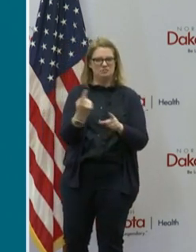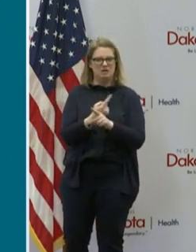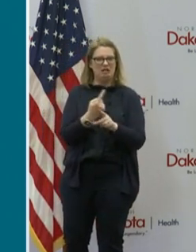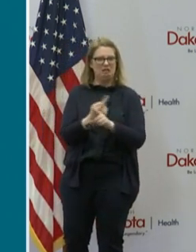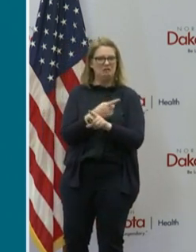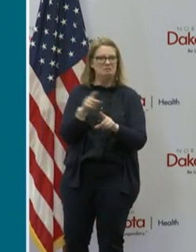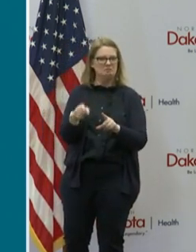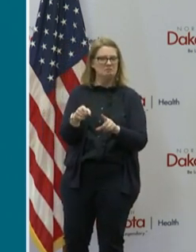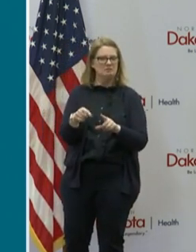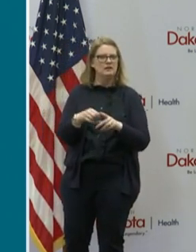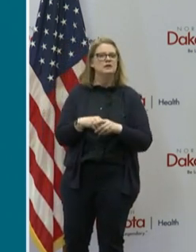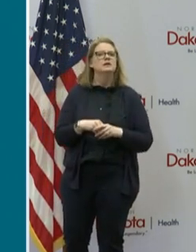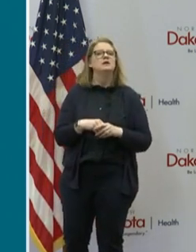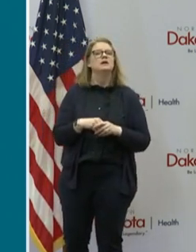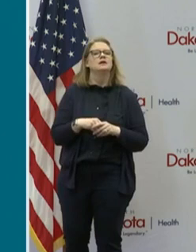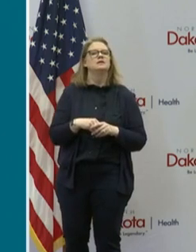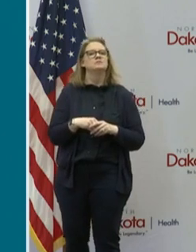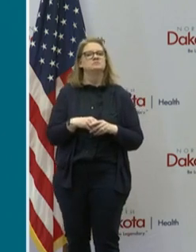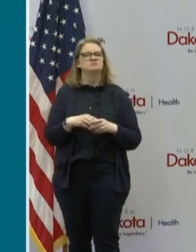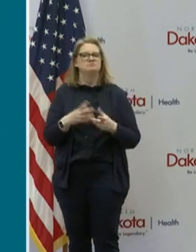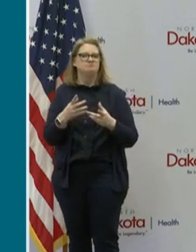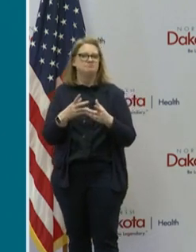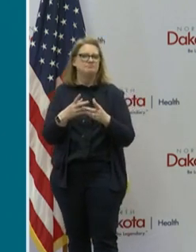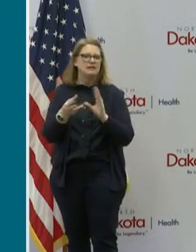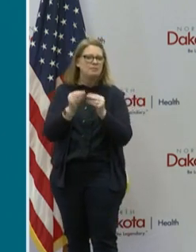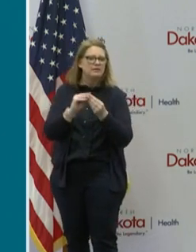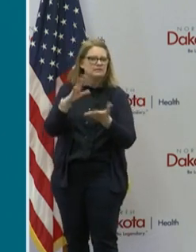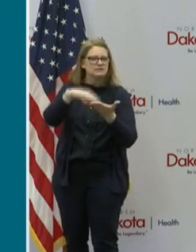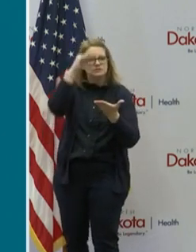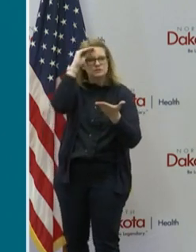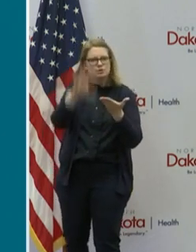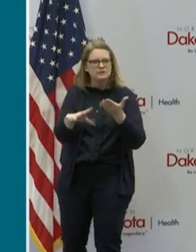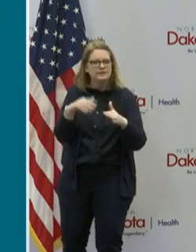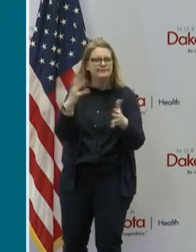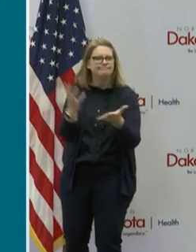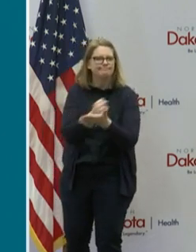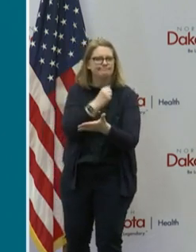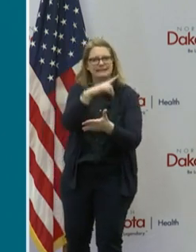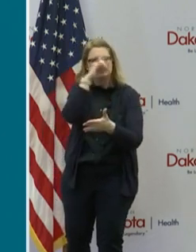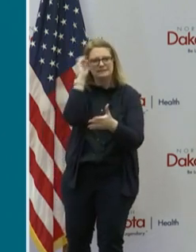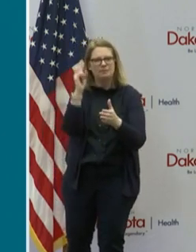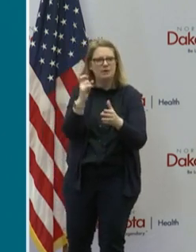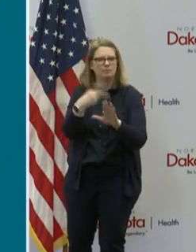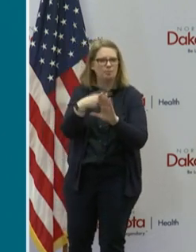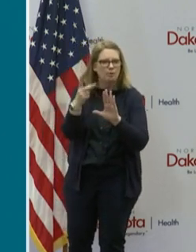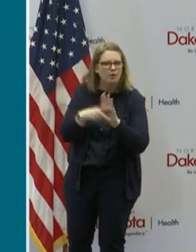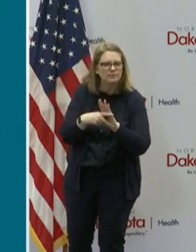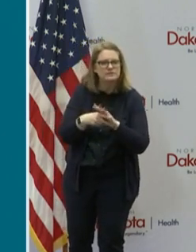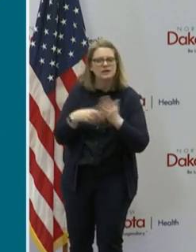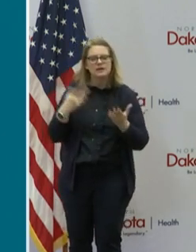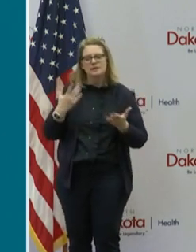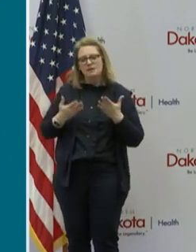BUILDINGS OVER THE SUMMER. THIS IS ABOUT ONE SIXTH OF THE